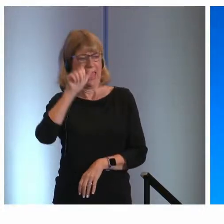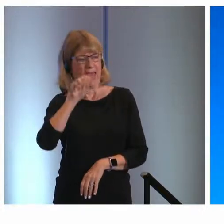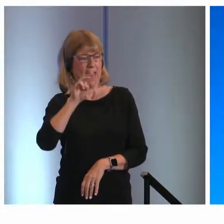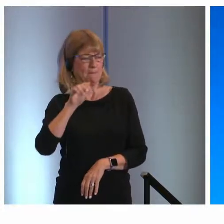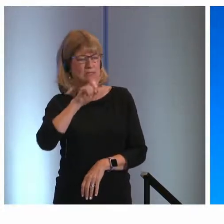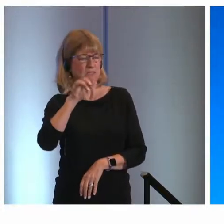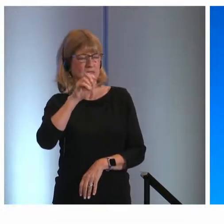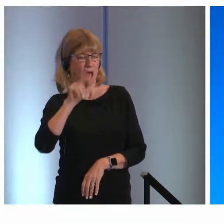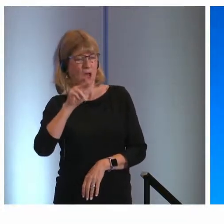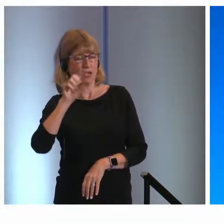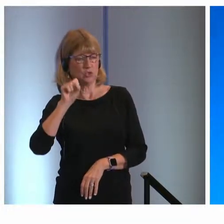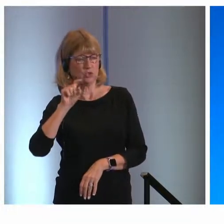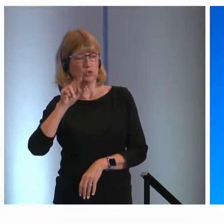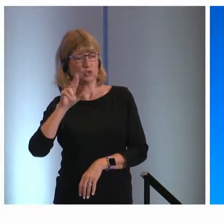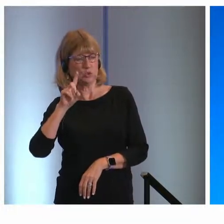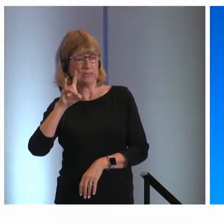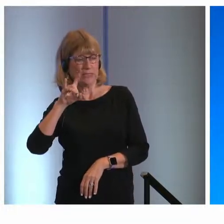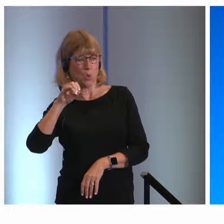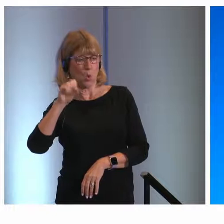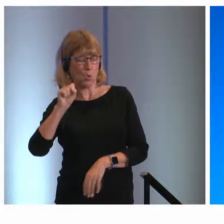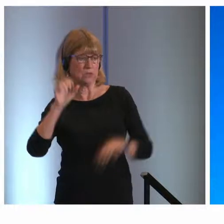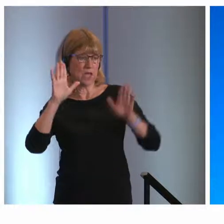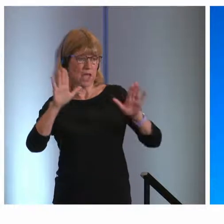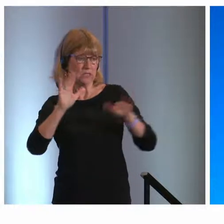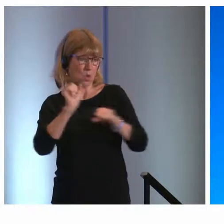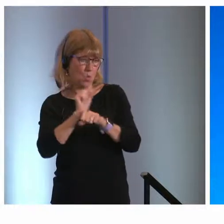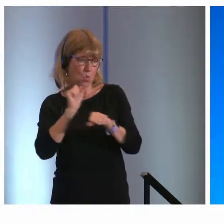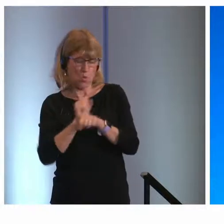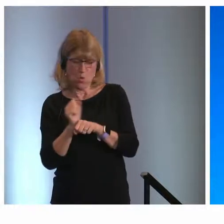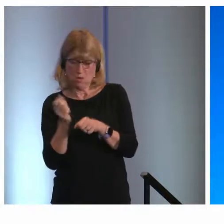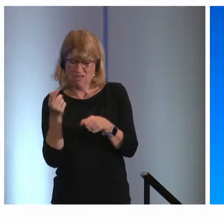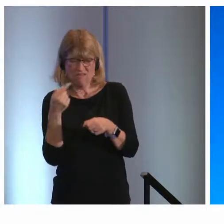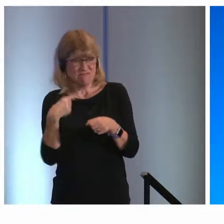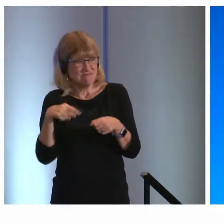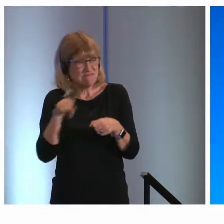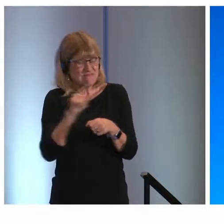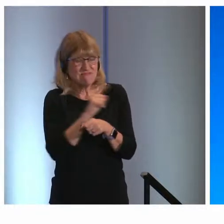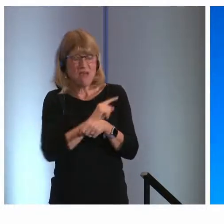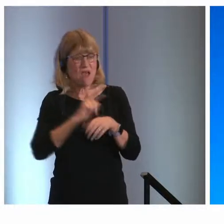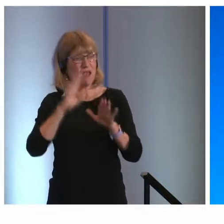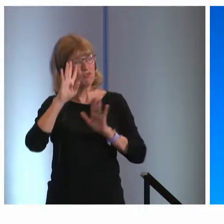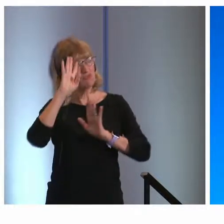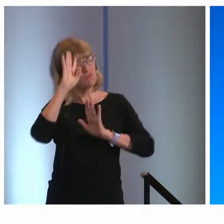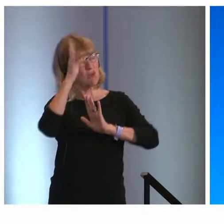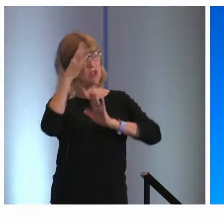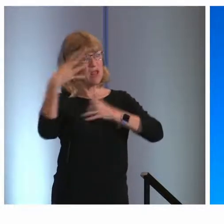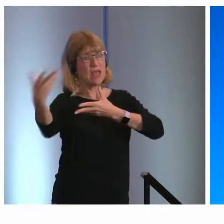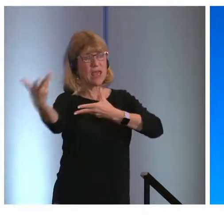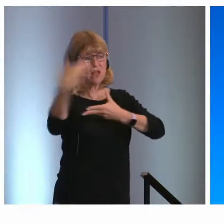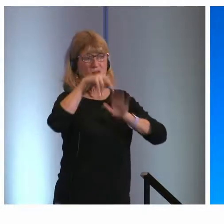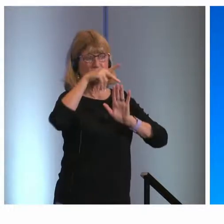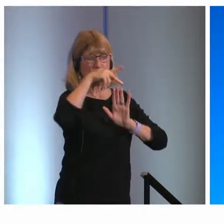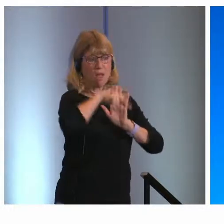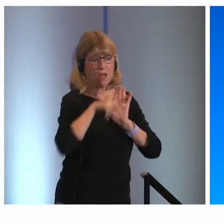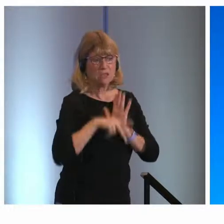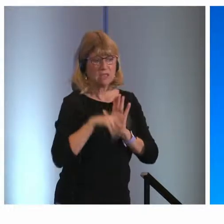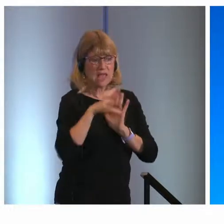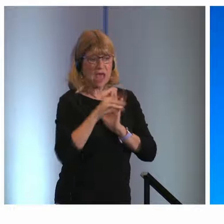(A pause), so... other best practices, Amazon studios, has